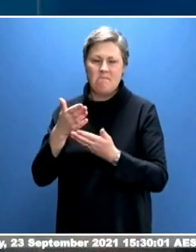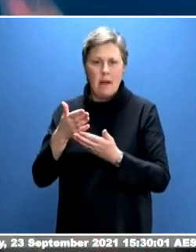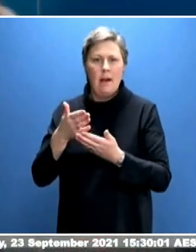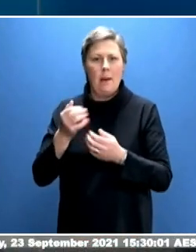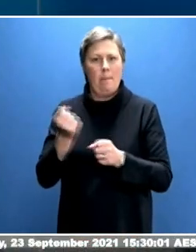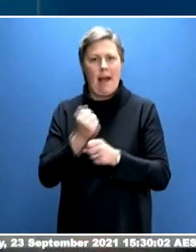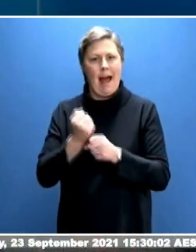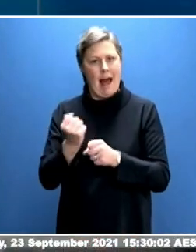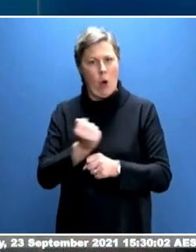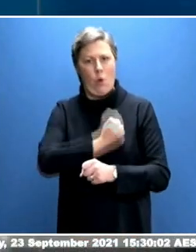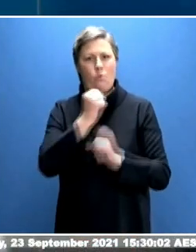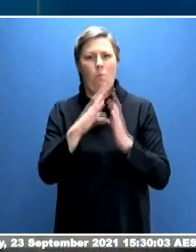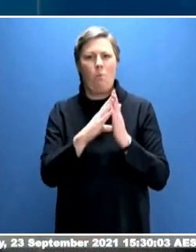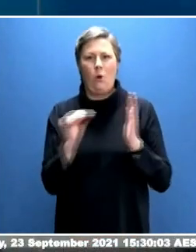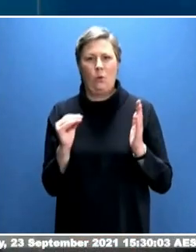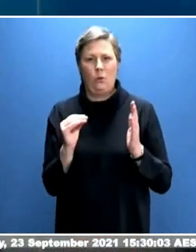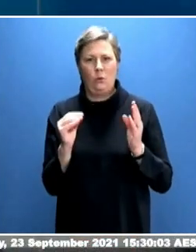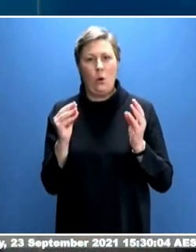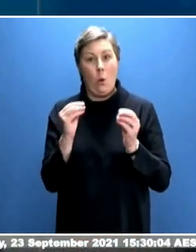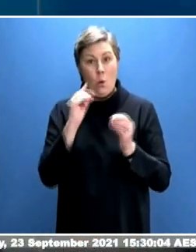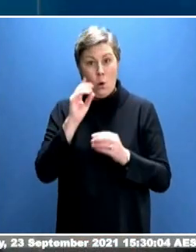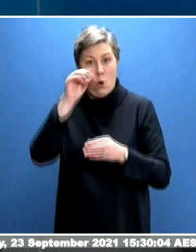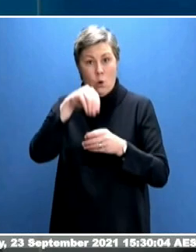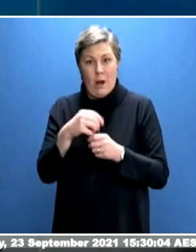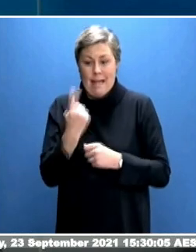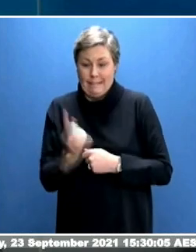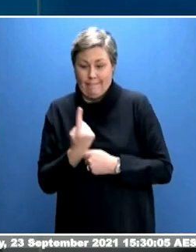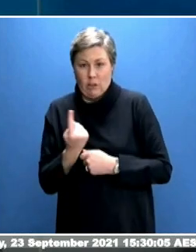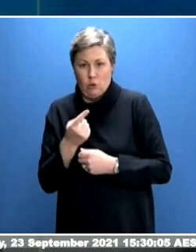which in that will have individual therapeutic plans for young people.